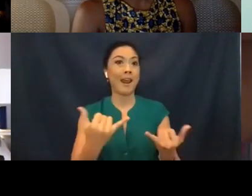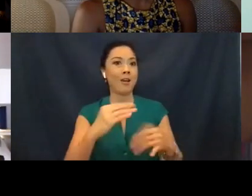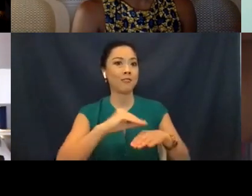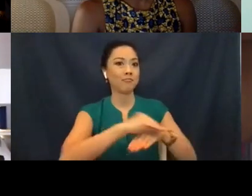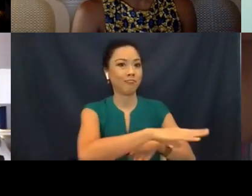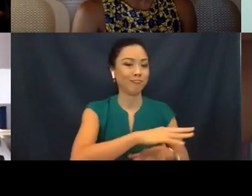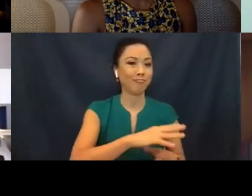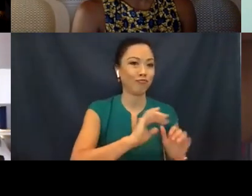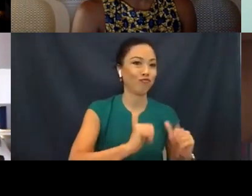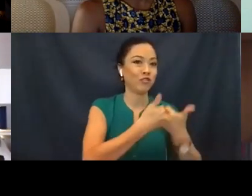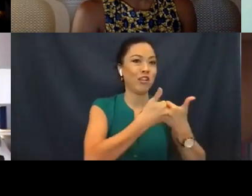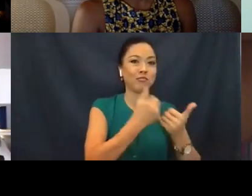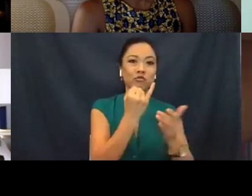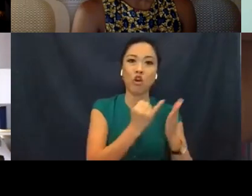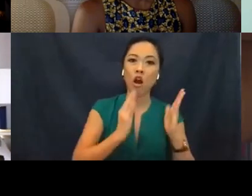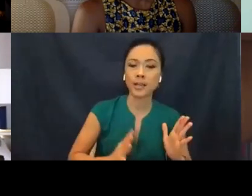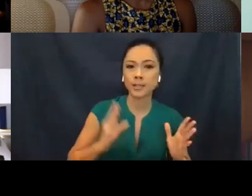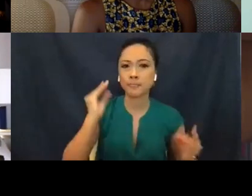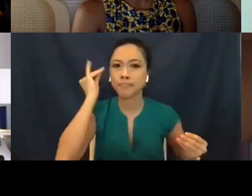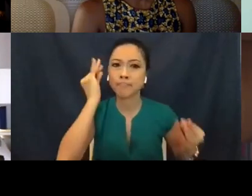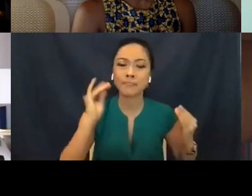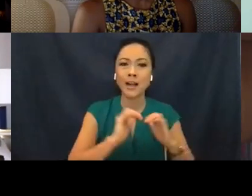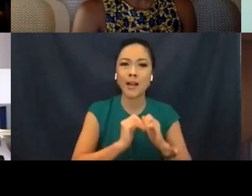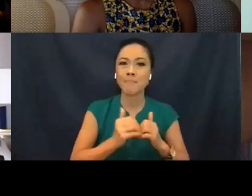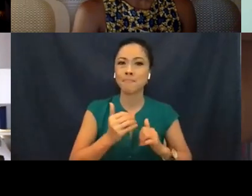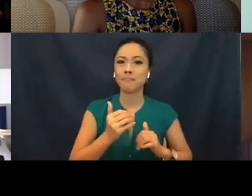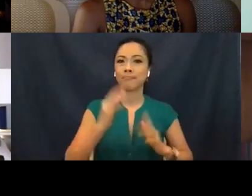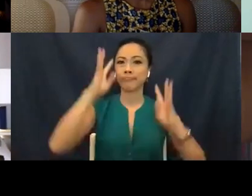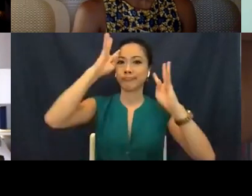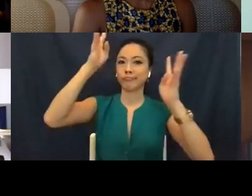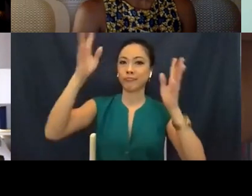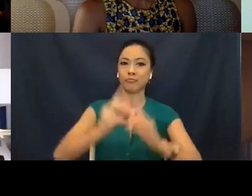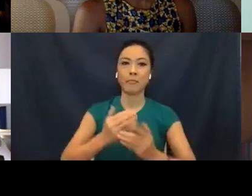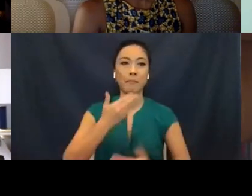do definitely have an opportunity here to do our